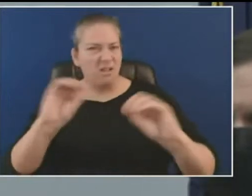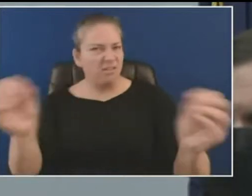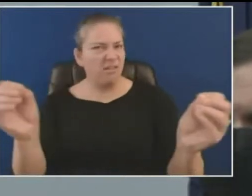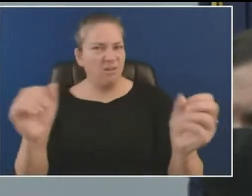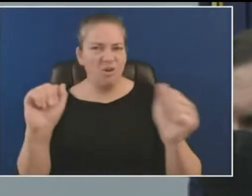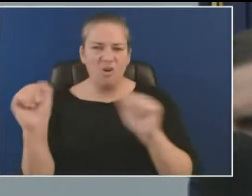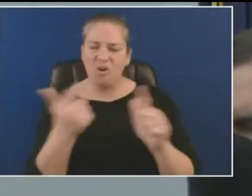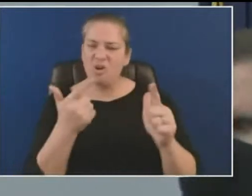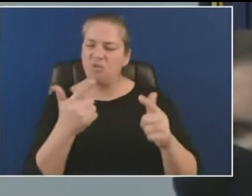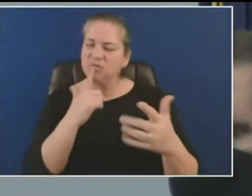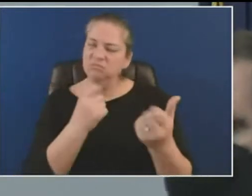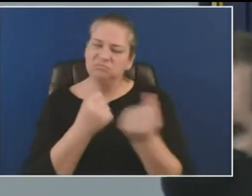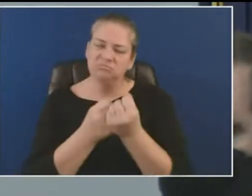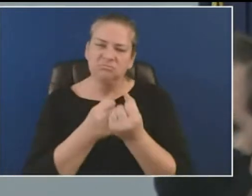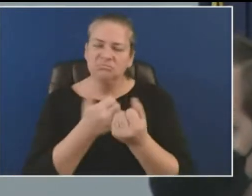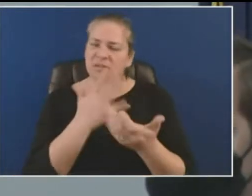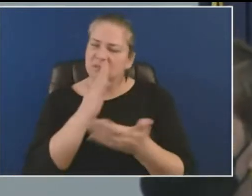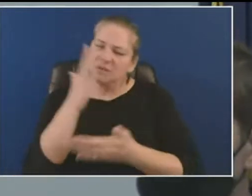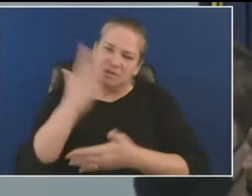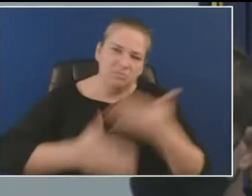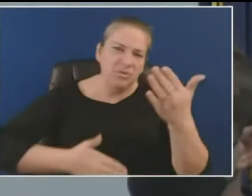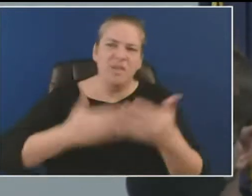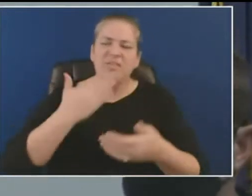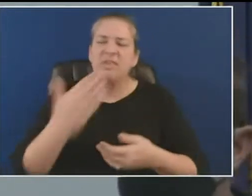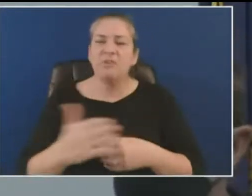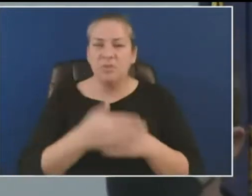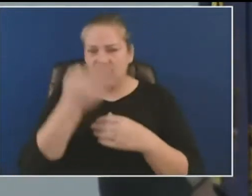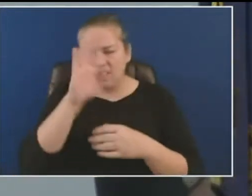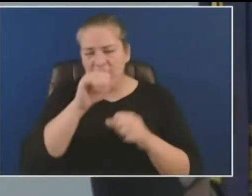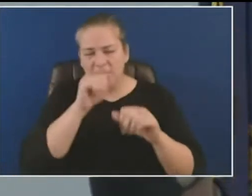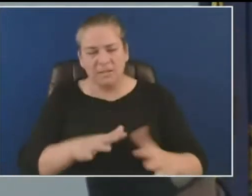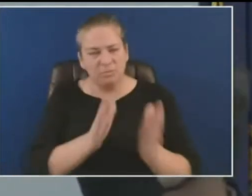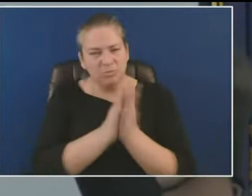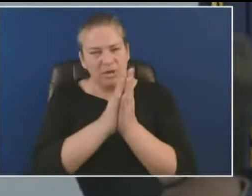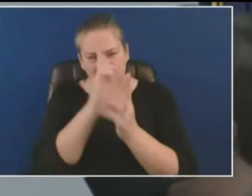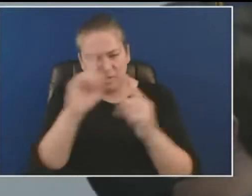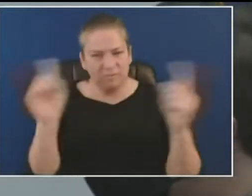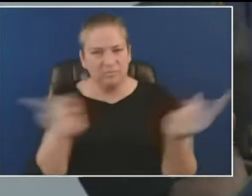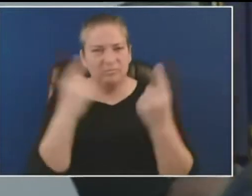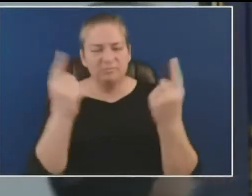Thank you, governor. Thank you. God bless and pray for our community. Thank you, thank you, I appreciate it.